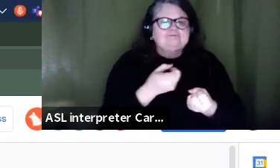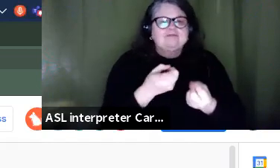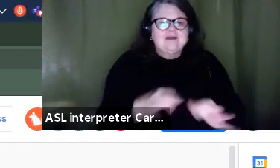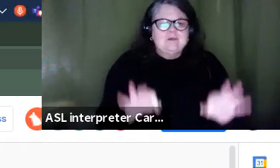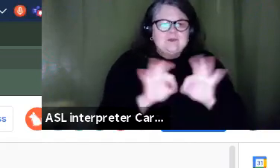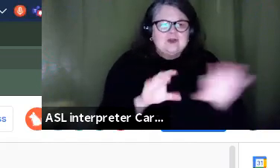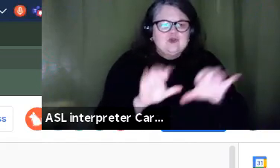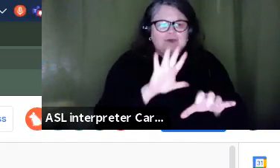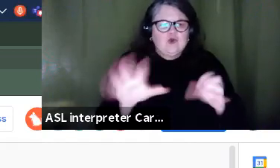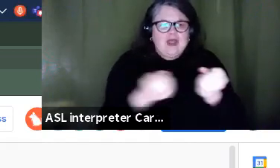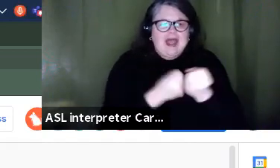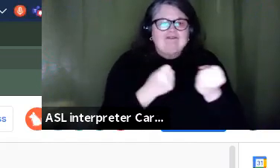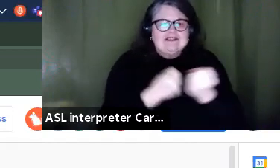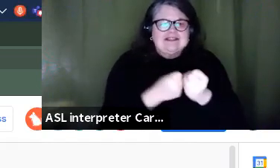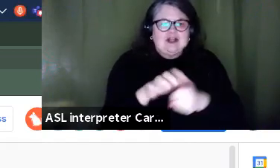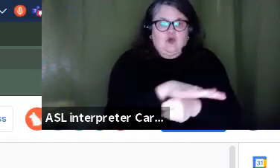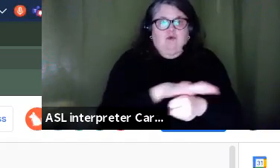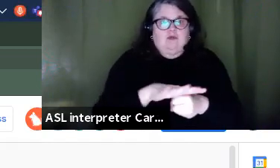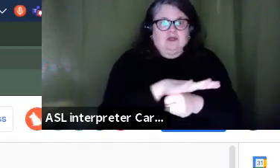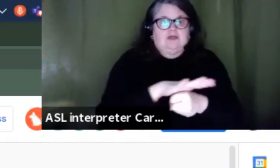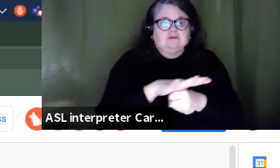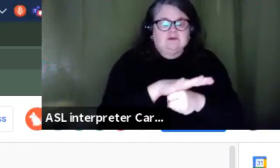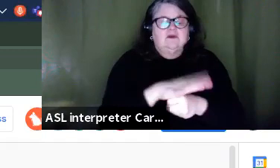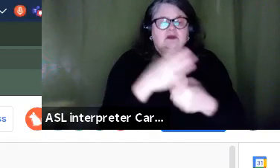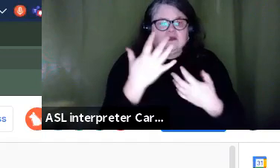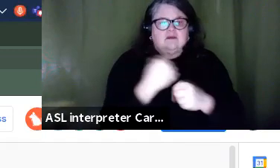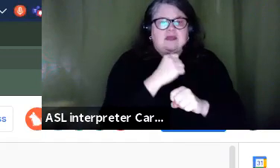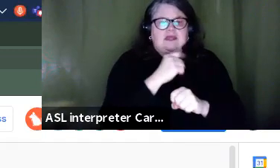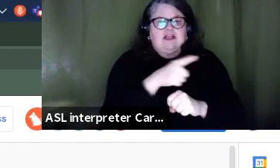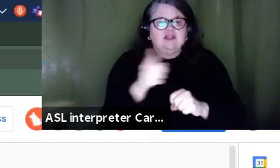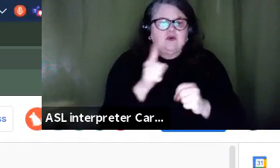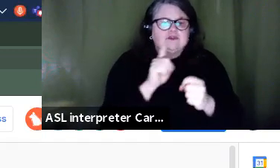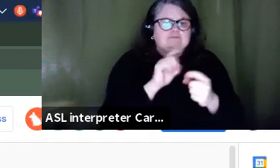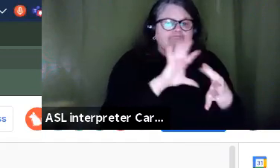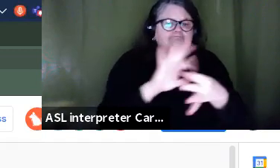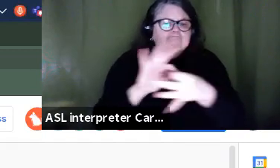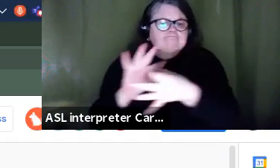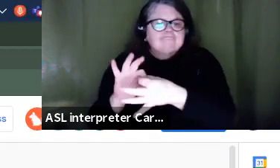public health agencies. I just want to spend just 1 minute here to really underscore the importance of